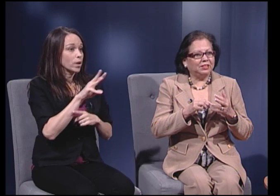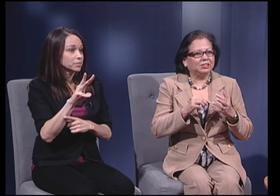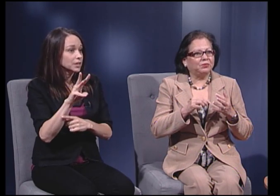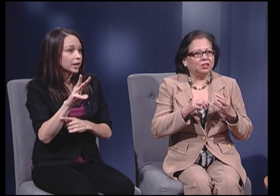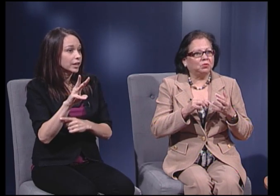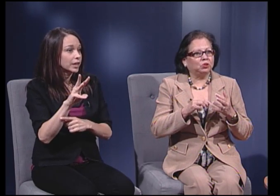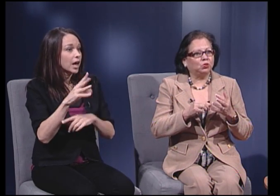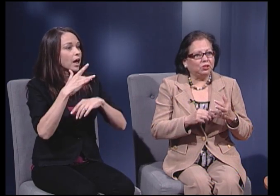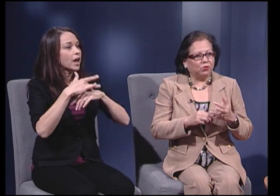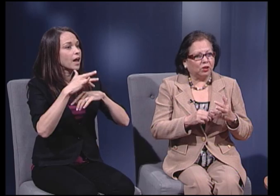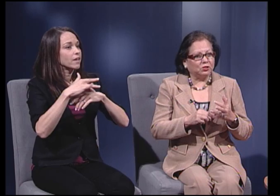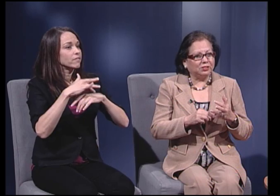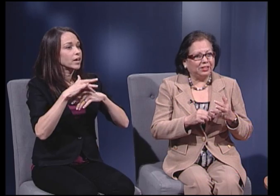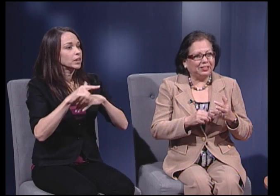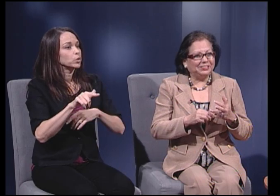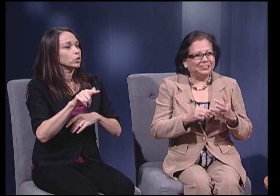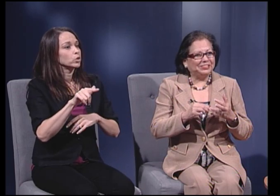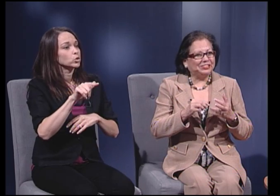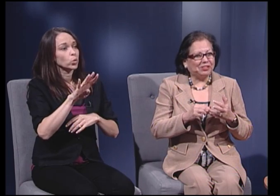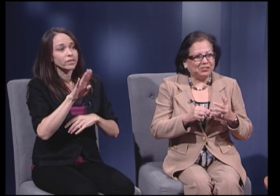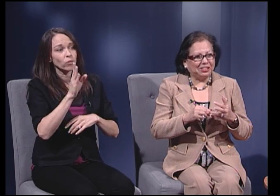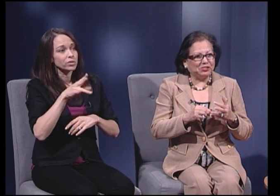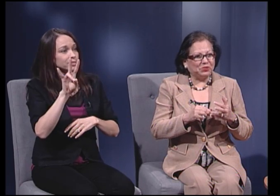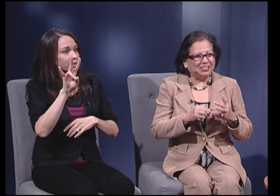it's available 24 hours a day, seven days a week.